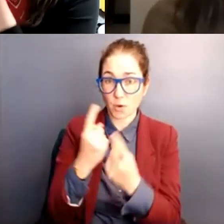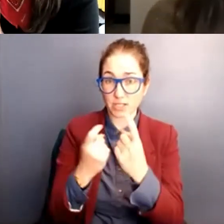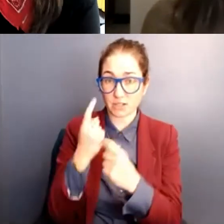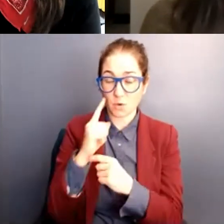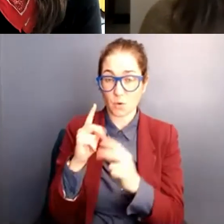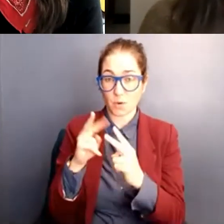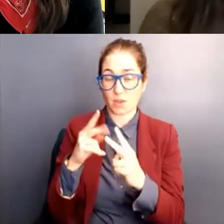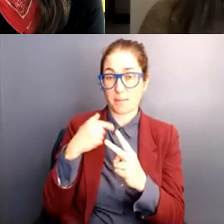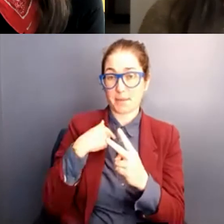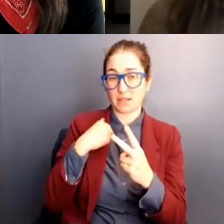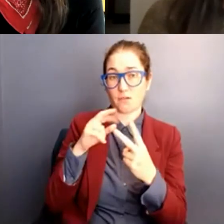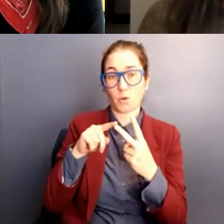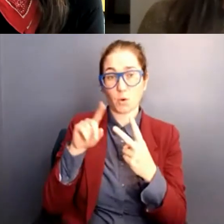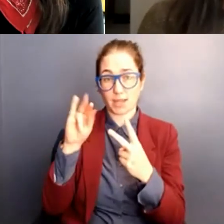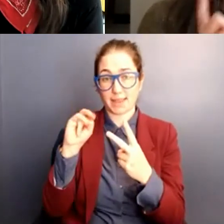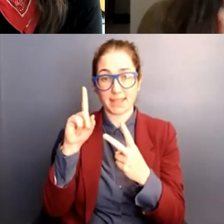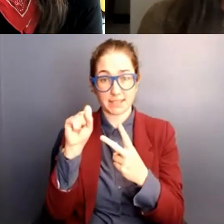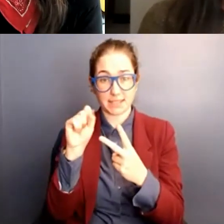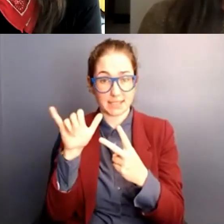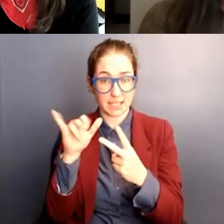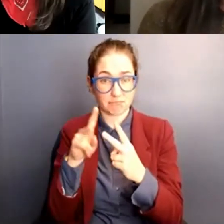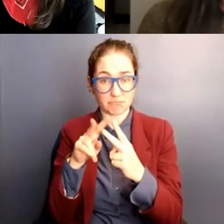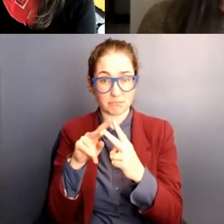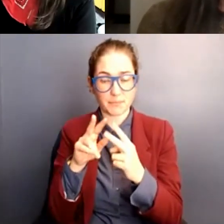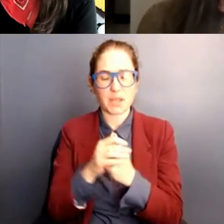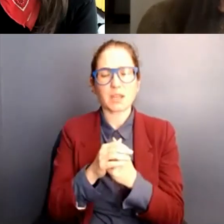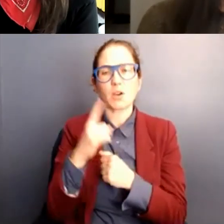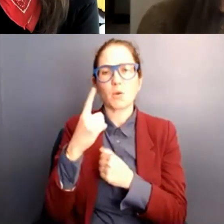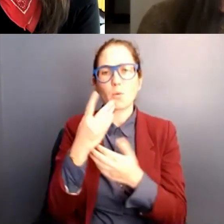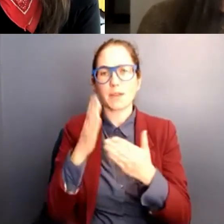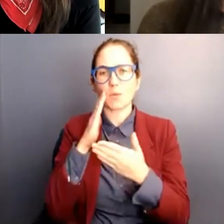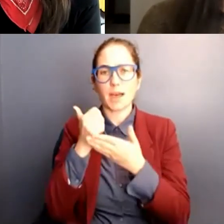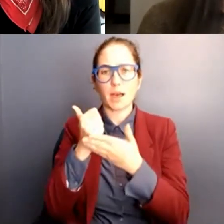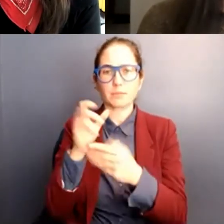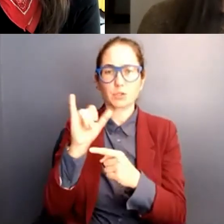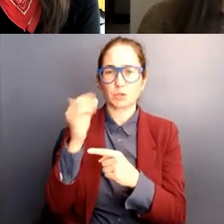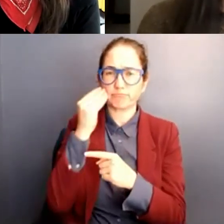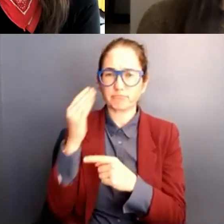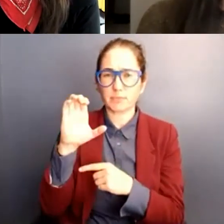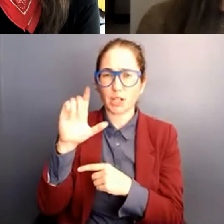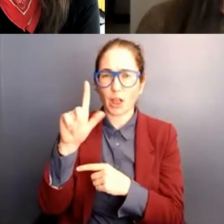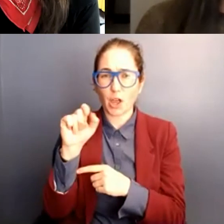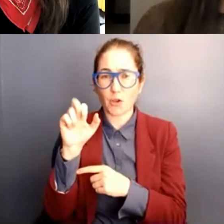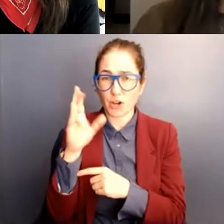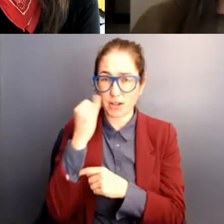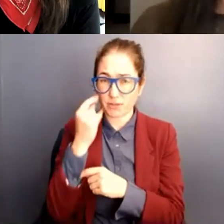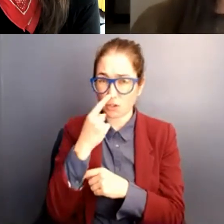or for Lindsay. I think one thing that would be helpful, Clover, if you could pop on, I know this came up in the chat a